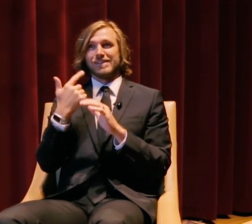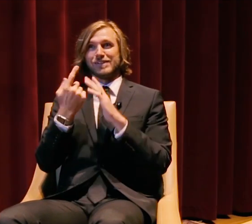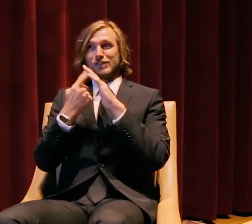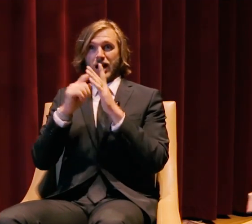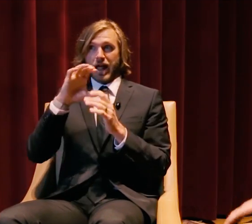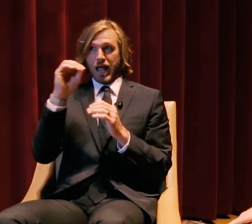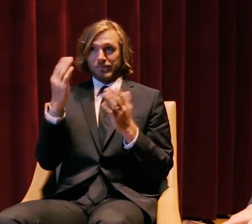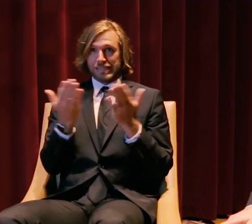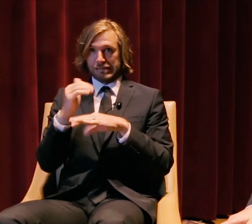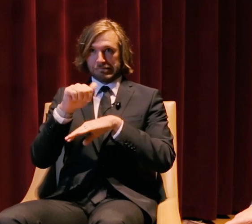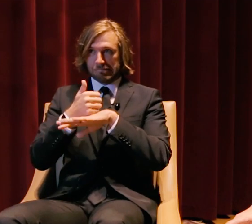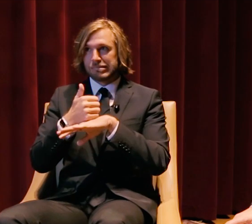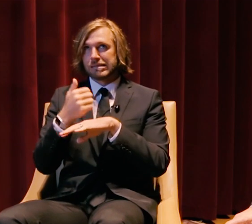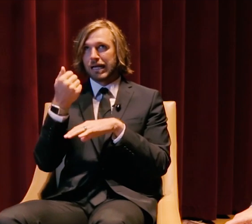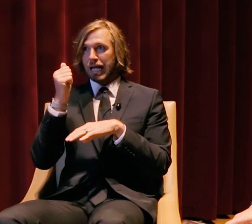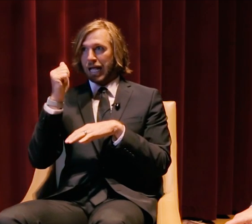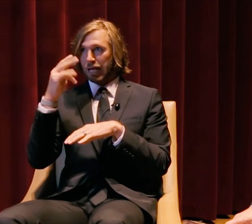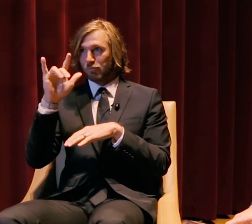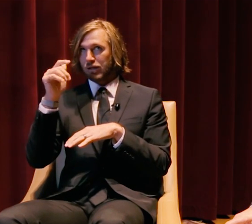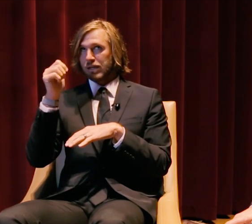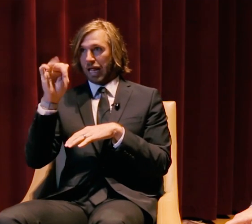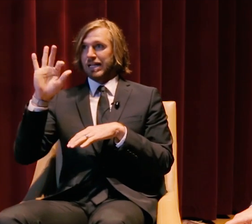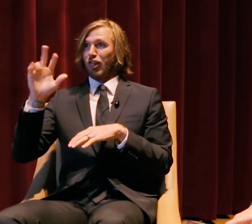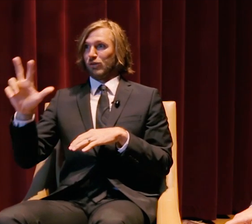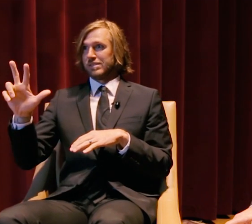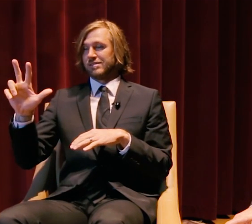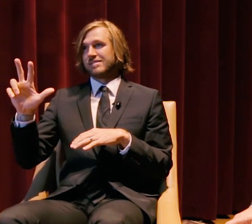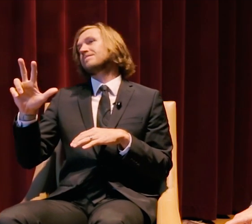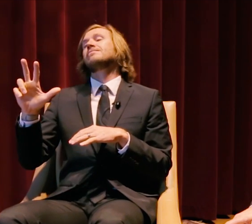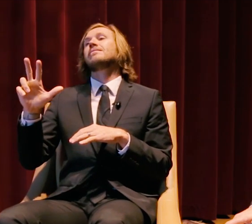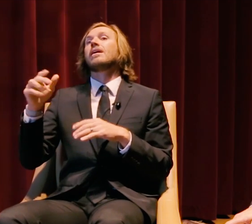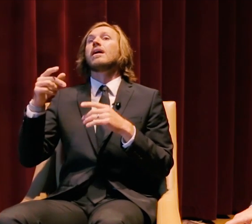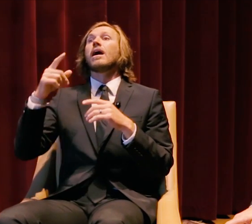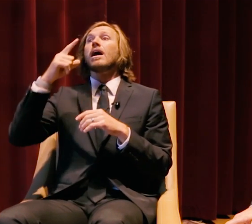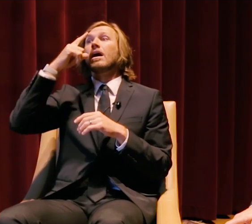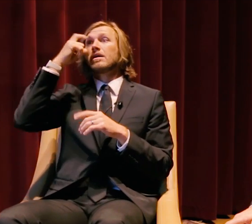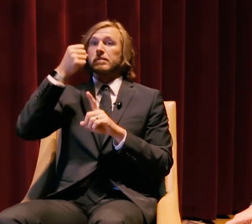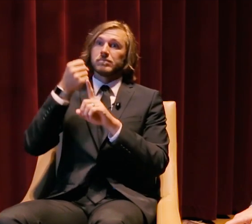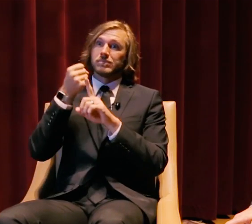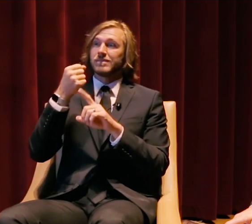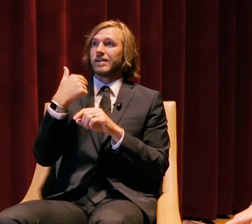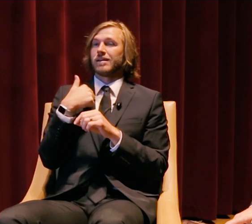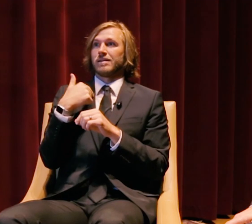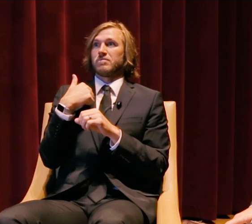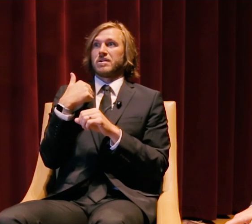with a company up here in April 1993 and by the summer I started to make a decision